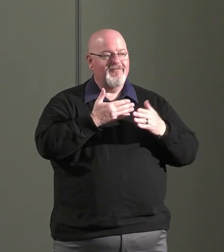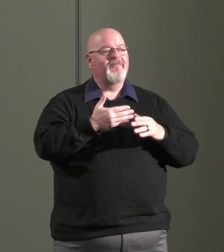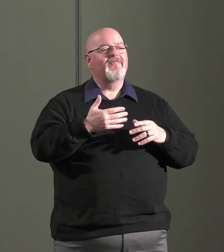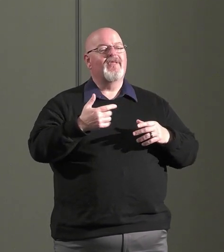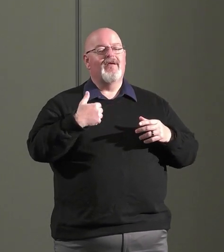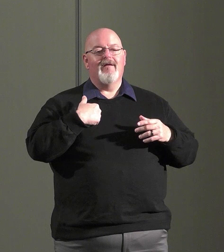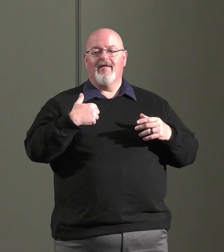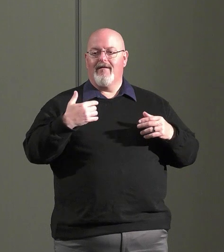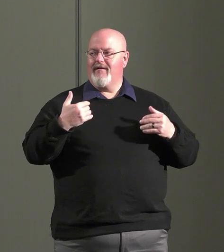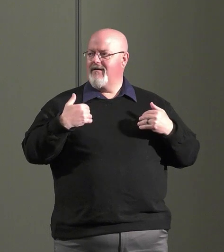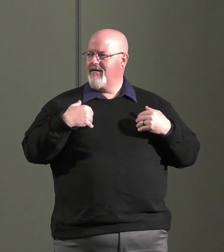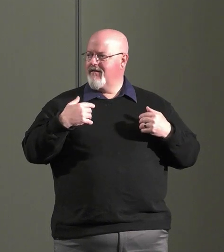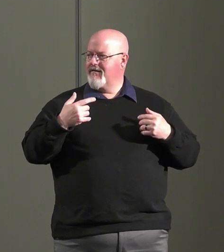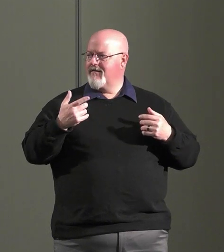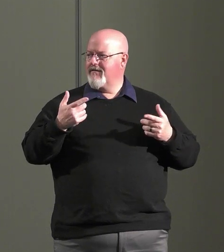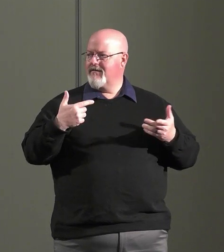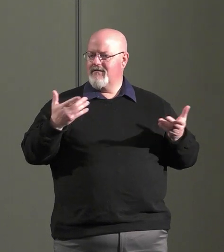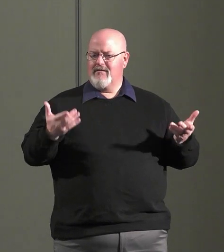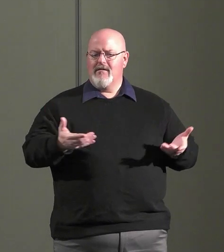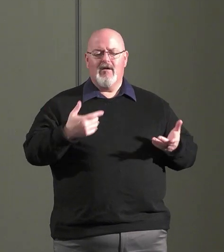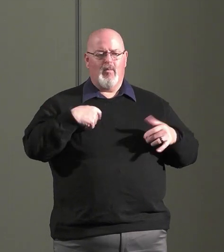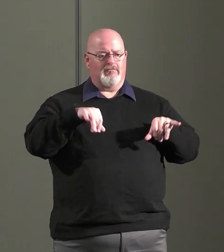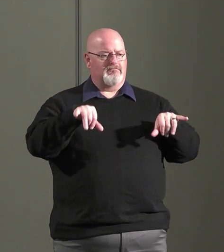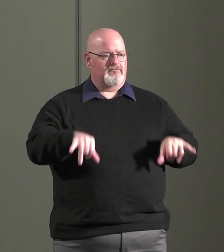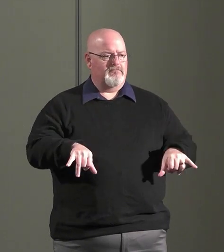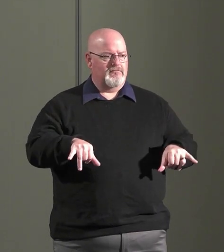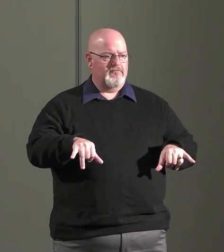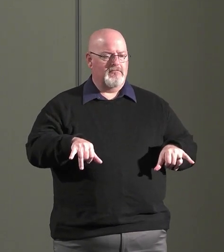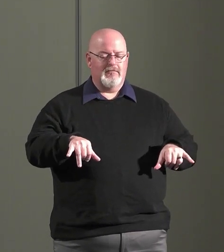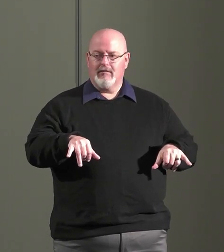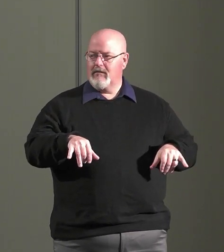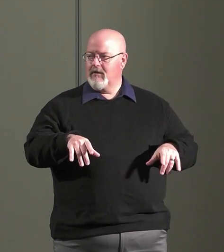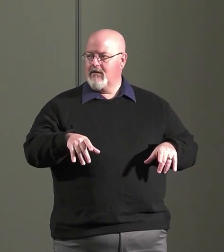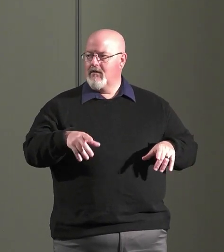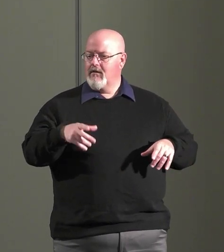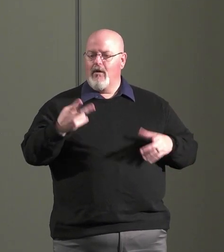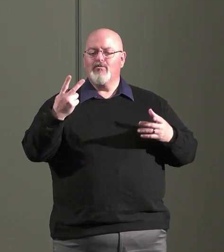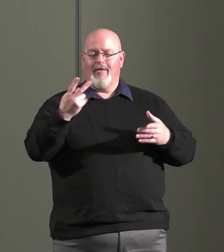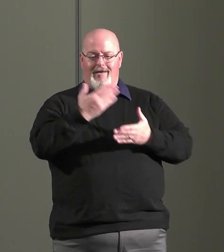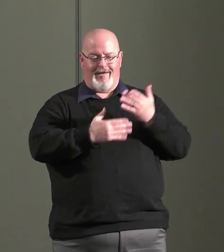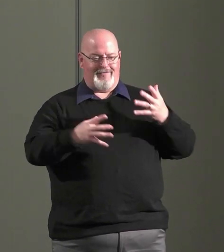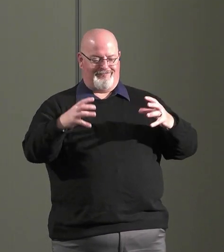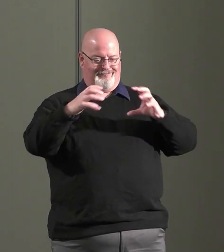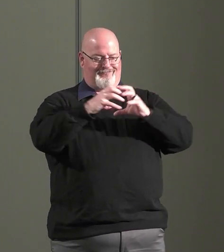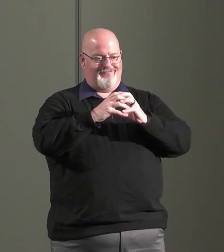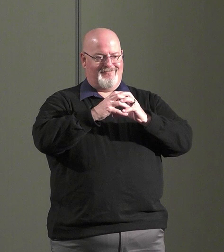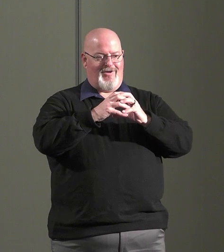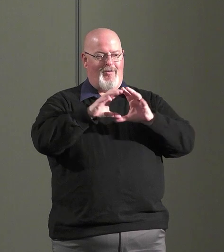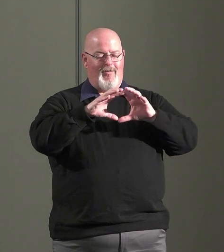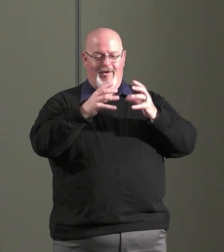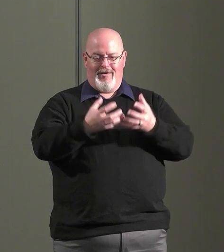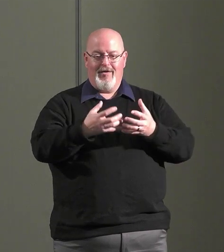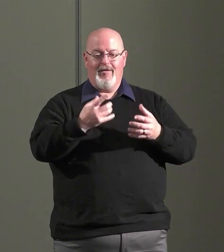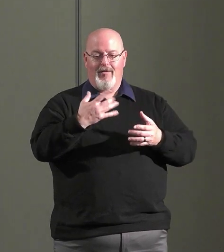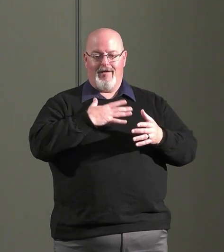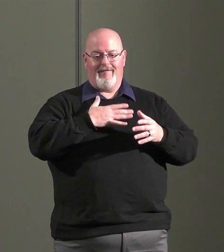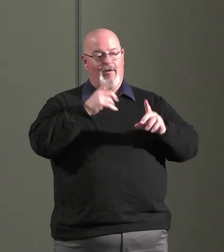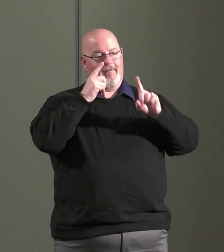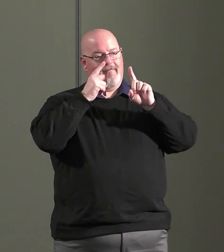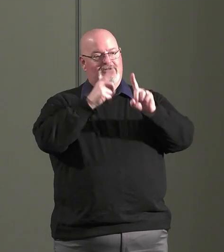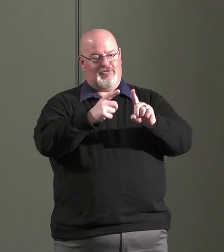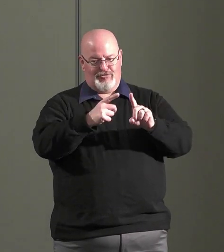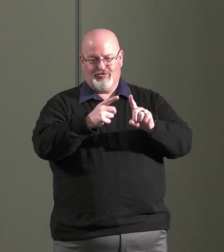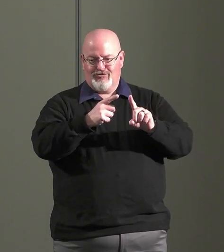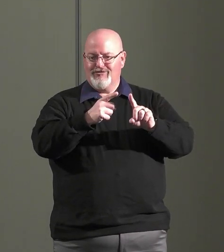have a picture of two hands holding a small world but one of our missions Vispero driven by two